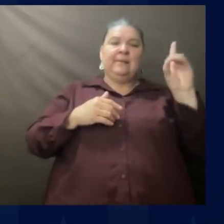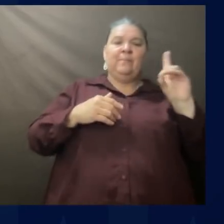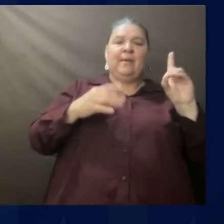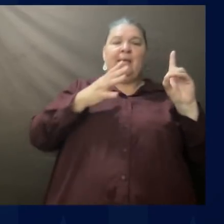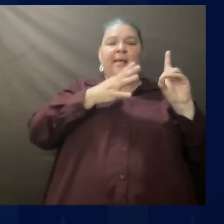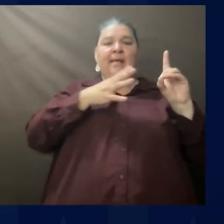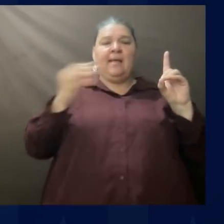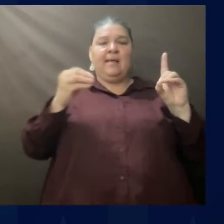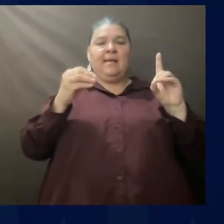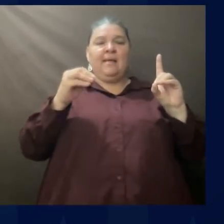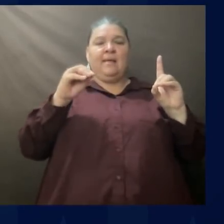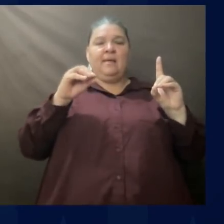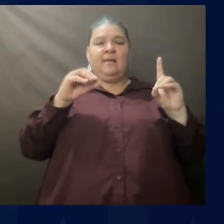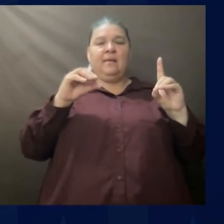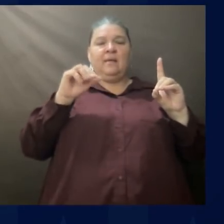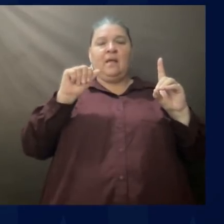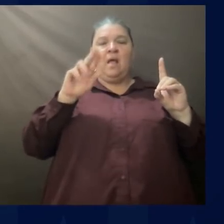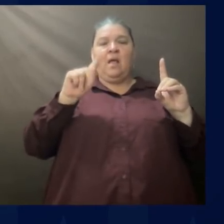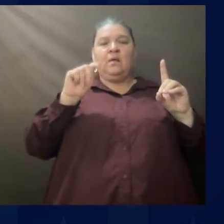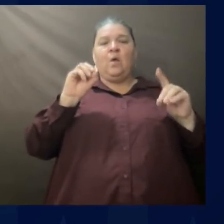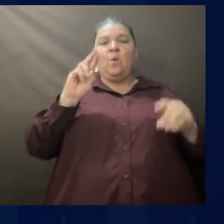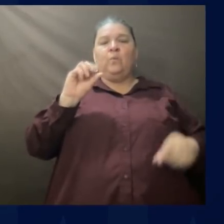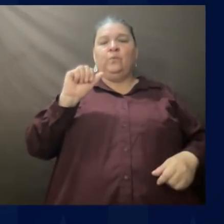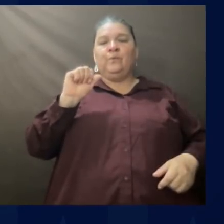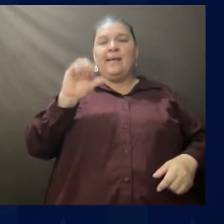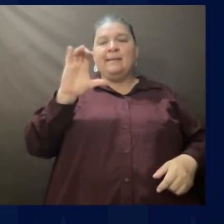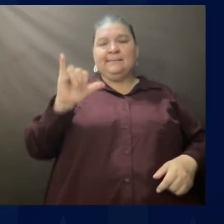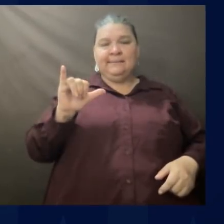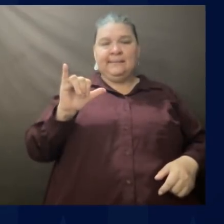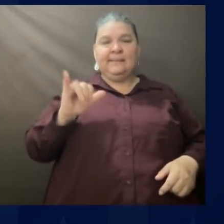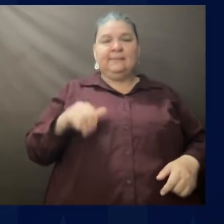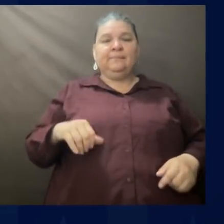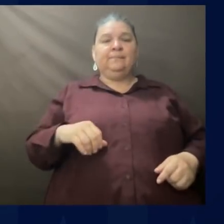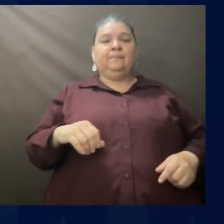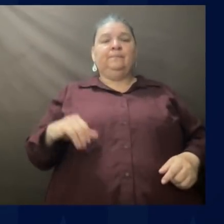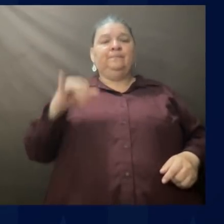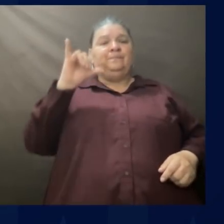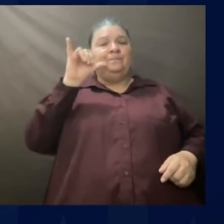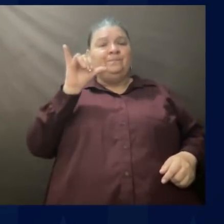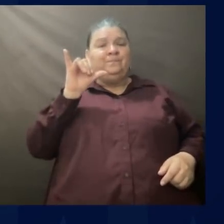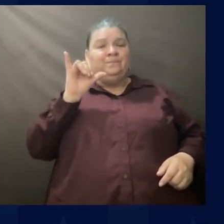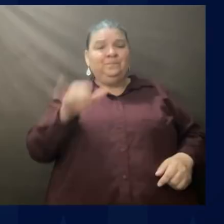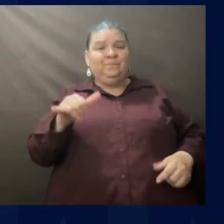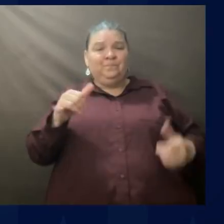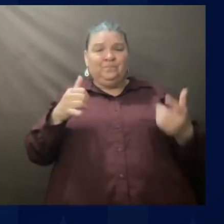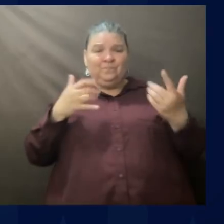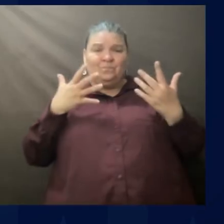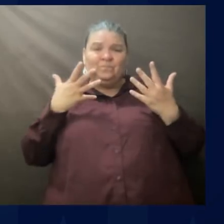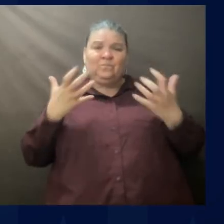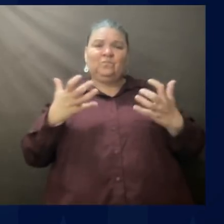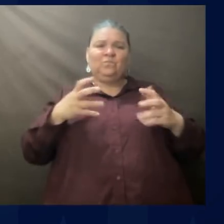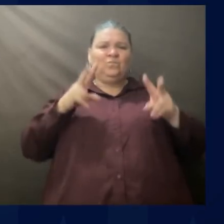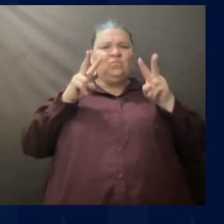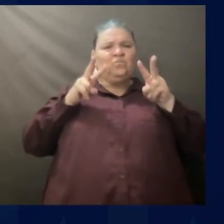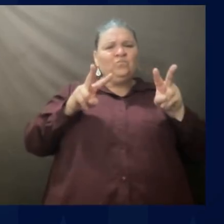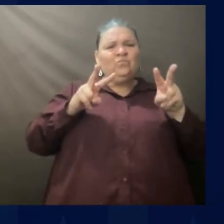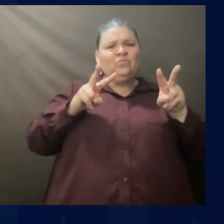between appetites and ambition of a few who forever seek to dominate the lives and liberties of many.